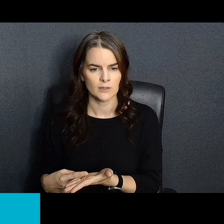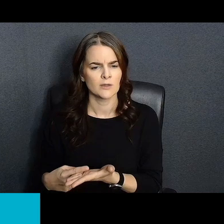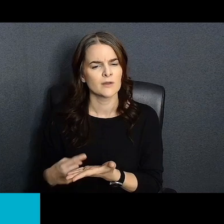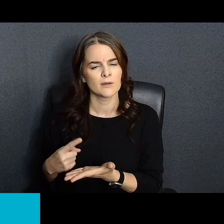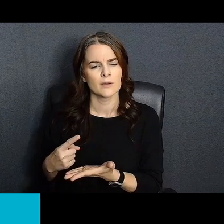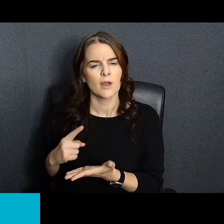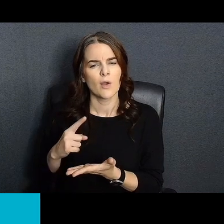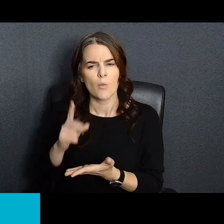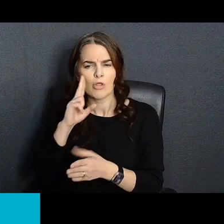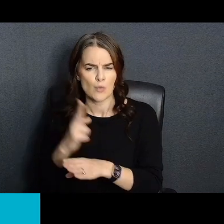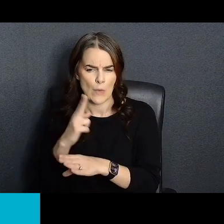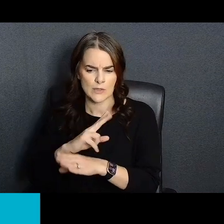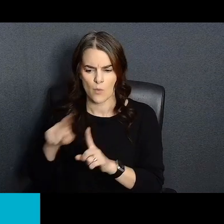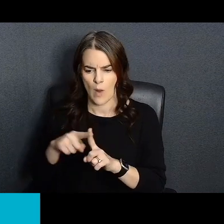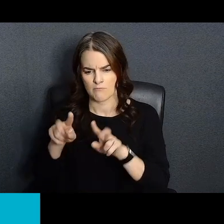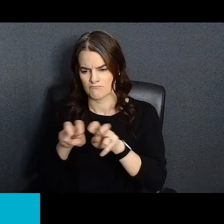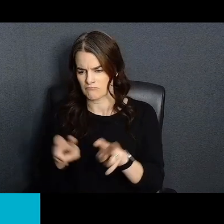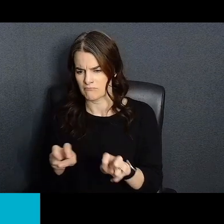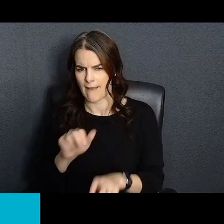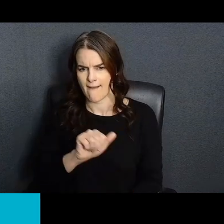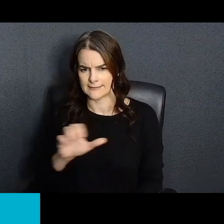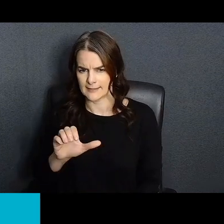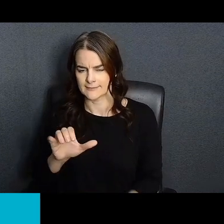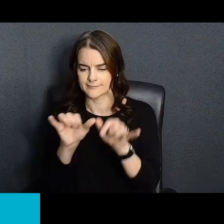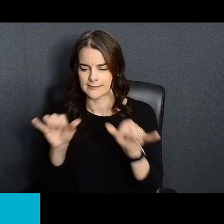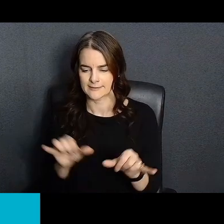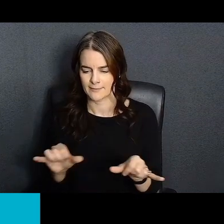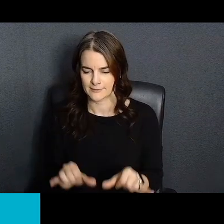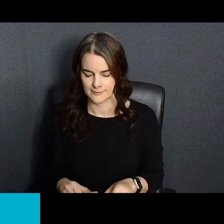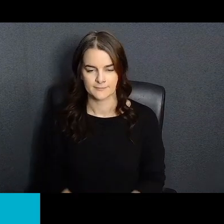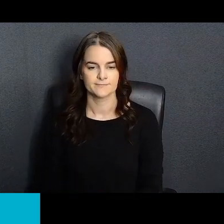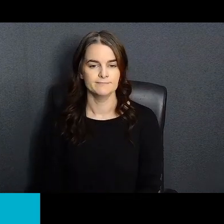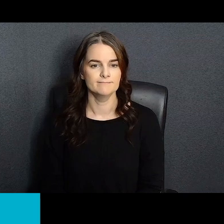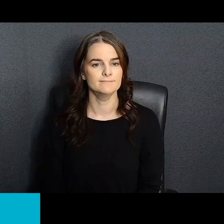looking at our AAC systems. So I'm also going to just hold my iPad screen up,